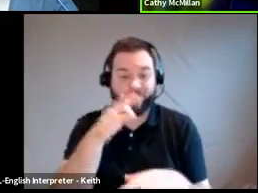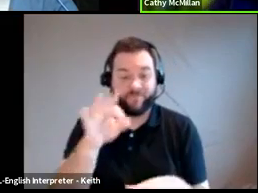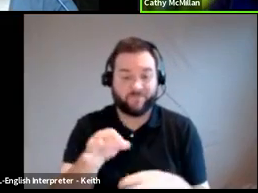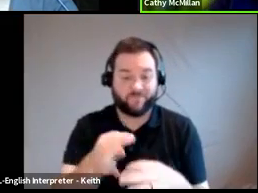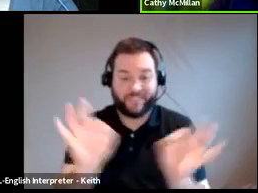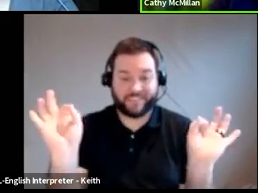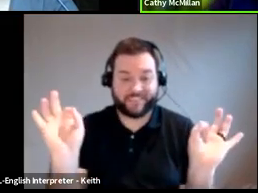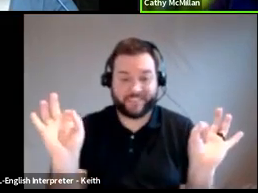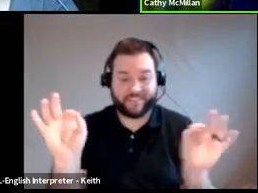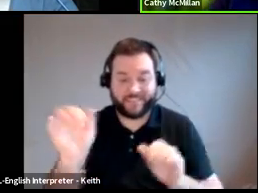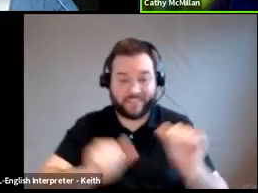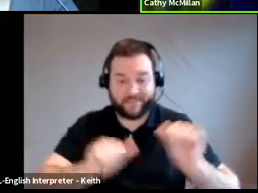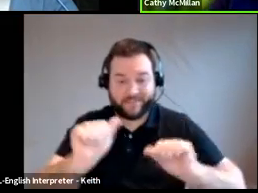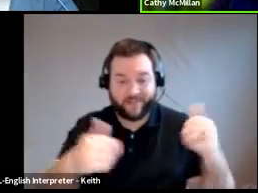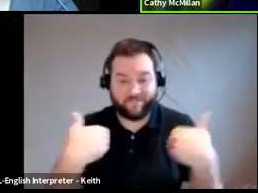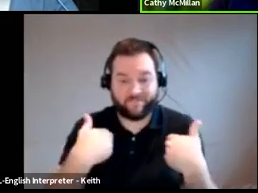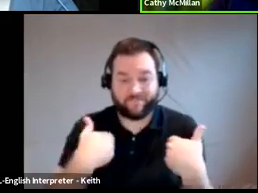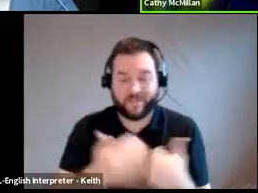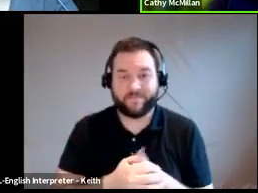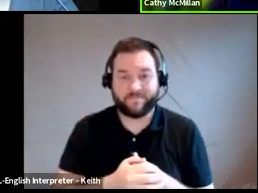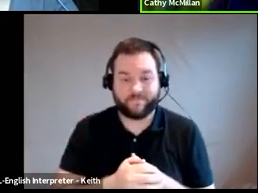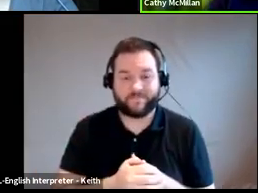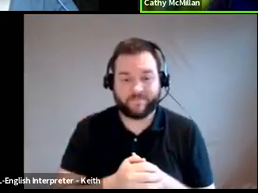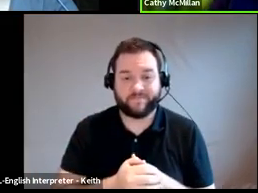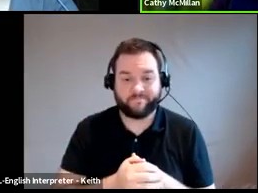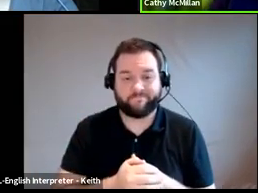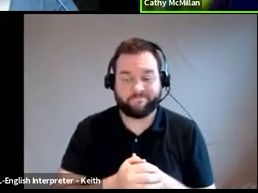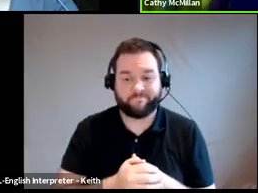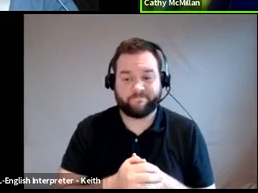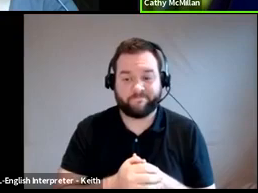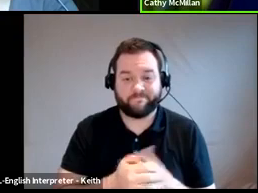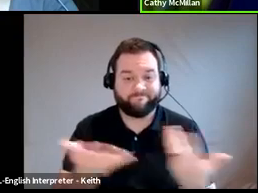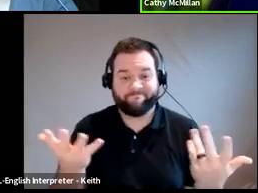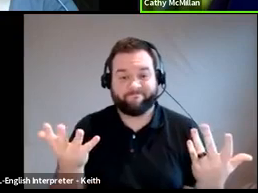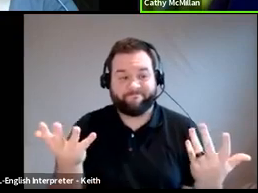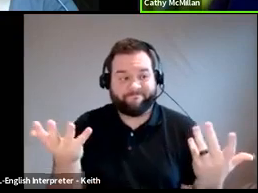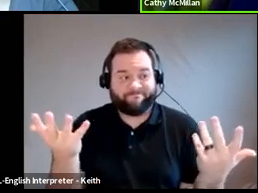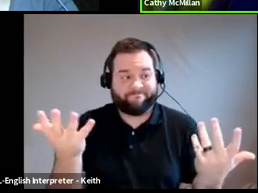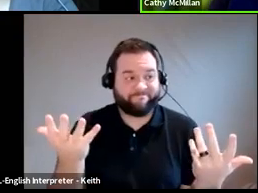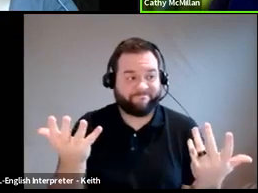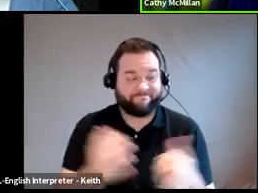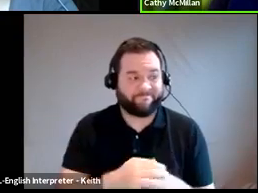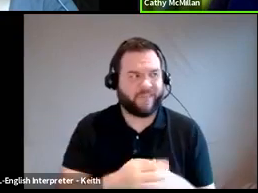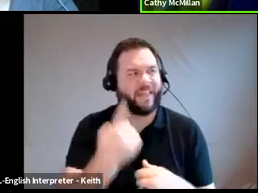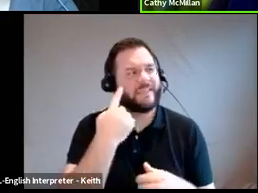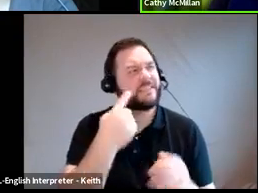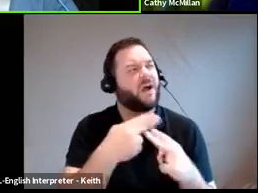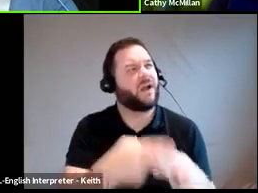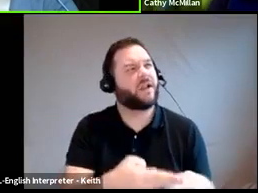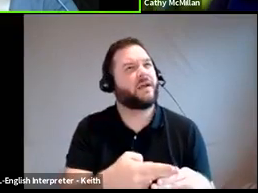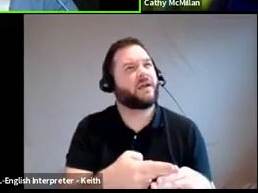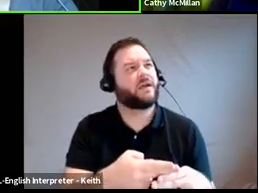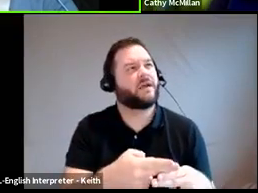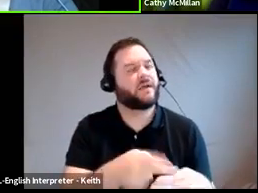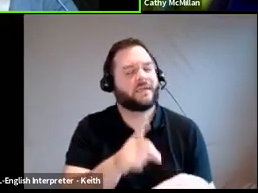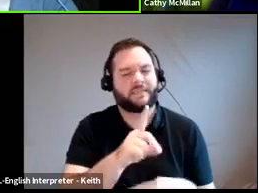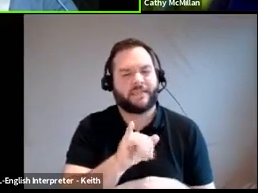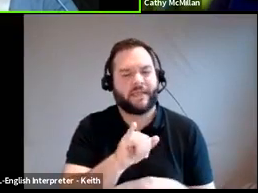that can scream for that can scream for free, they have can scream for free. They have free assessment. Just. t the one called the